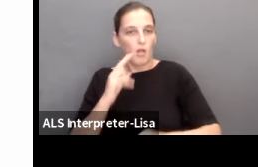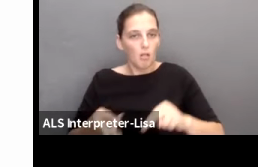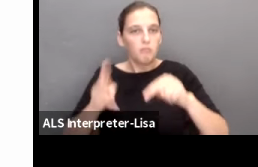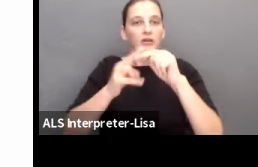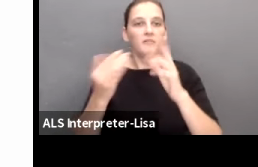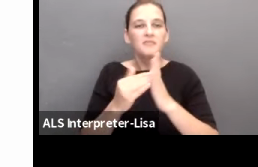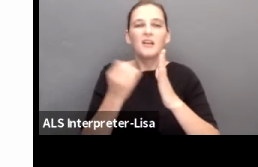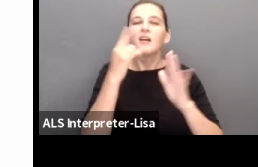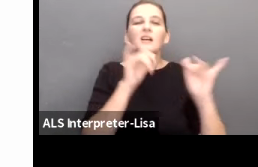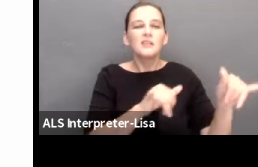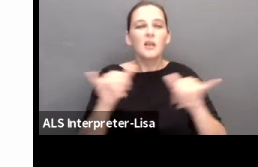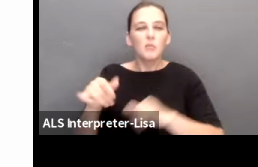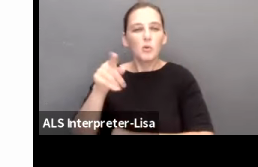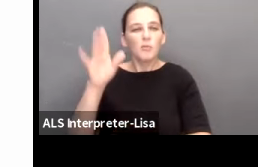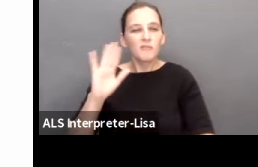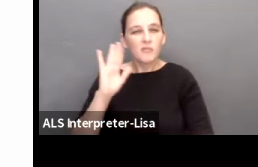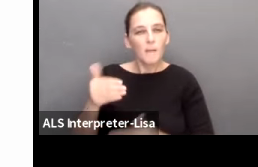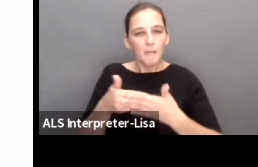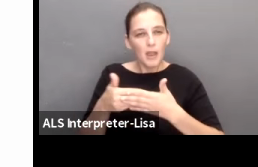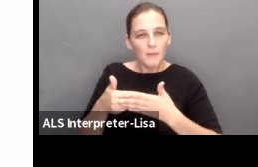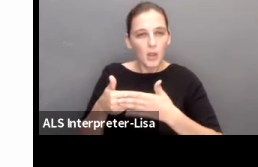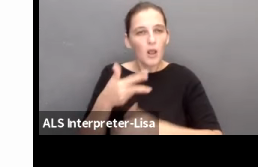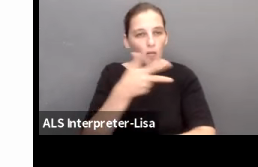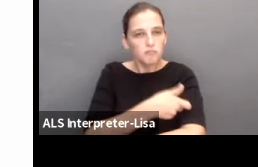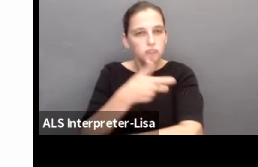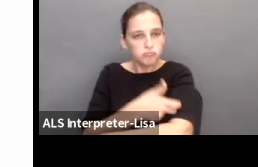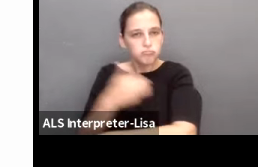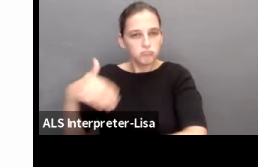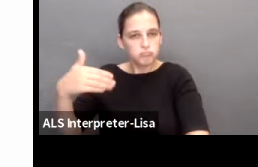that you likely got when you were a baby. Or, if you have children that you've got for